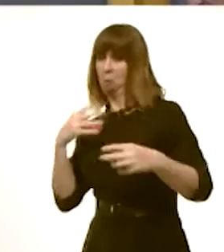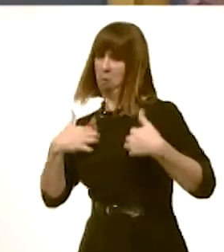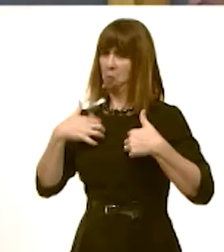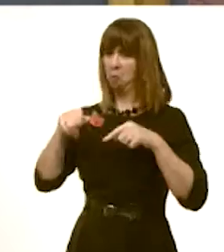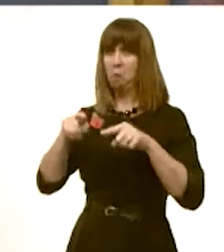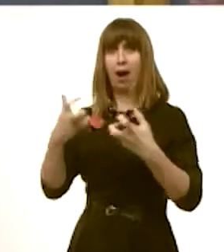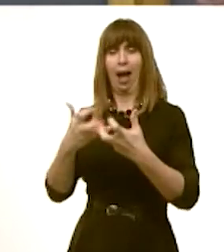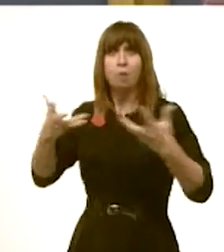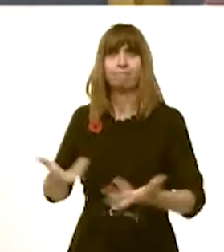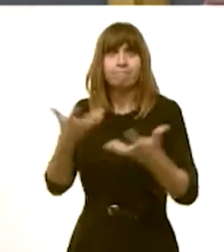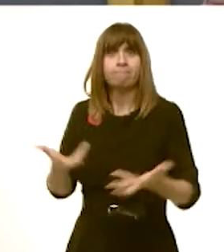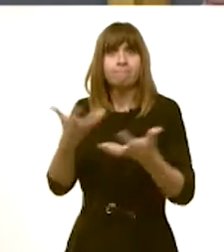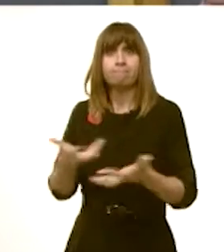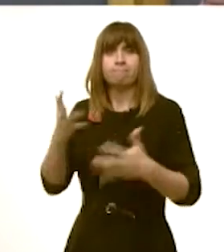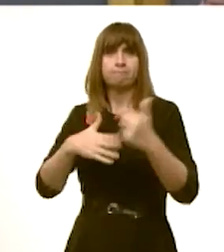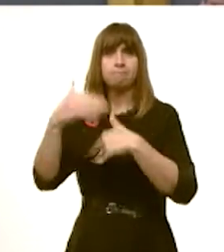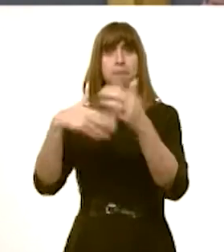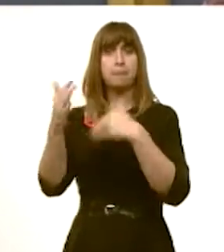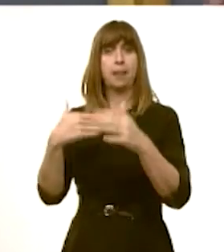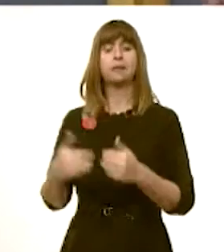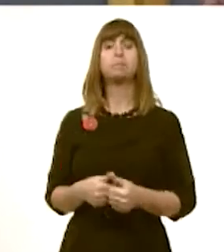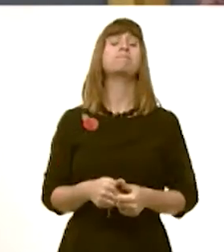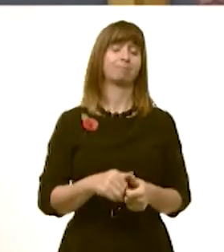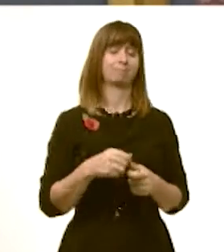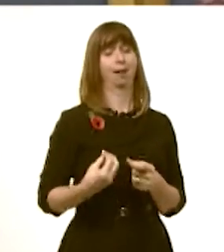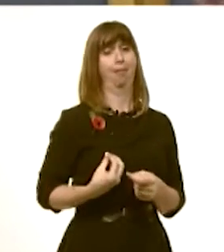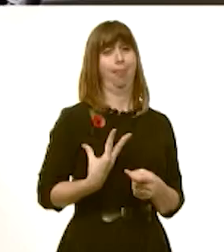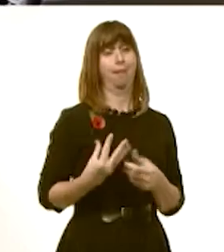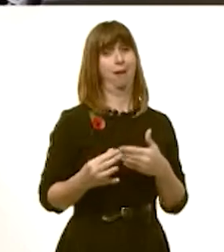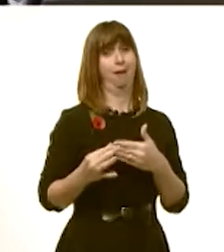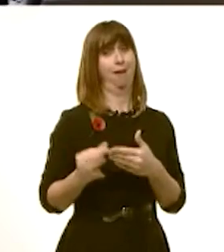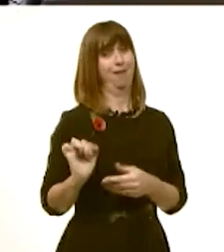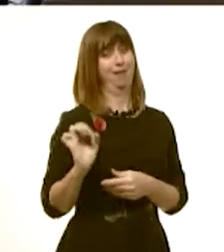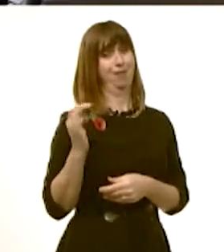Carwyn Jones: Yes, itís an excellent example of the Labour-led council helping to redevelop